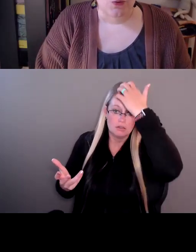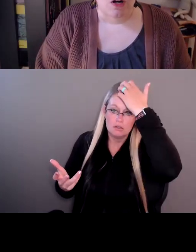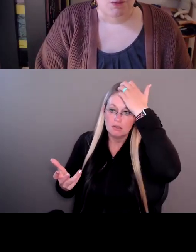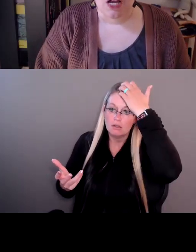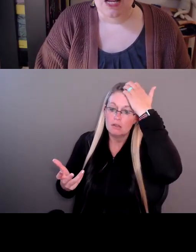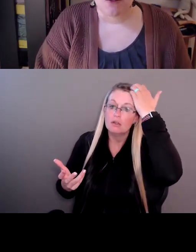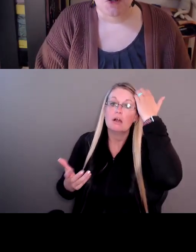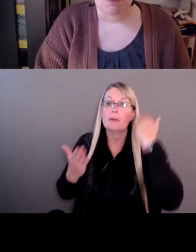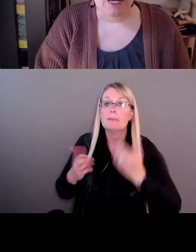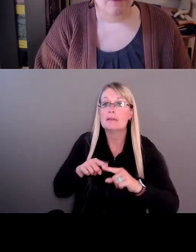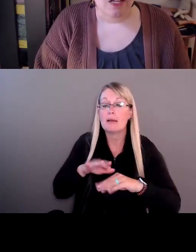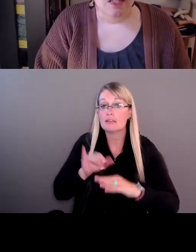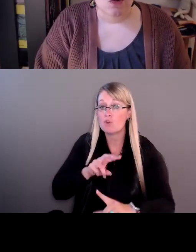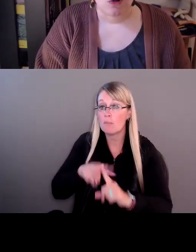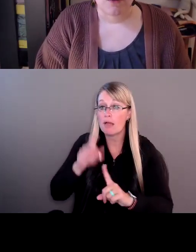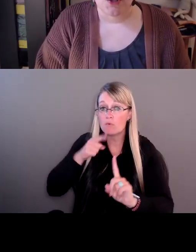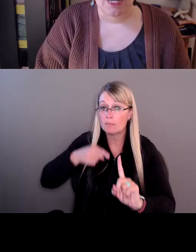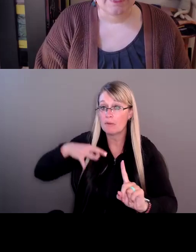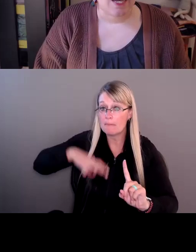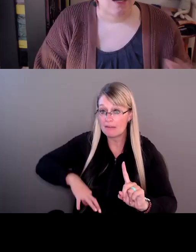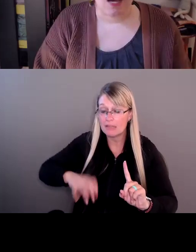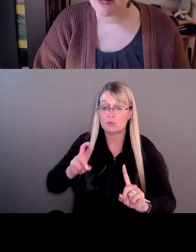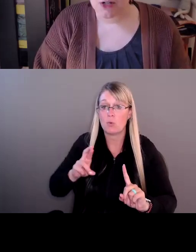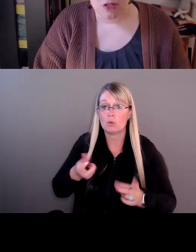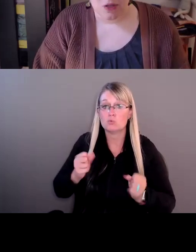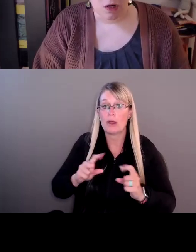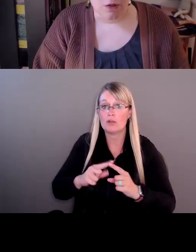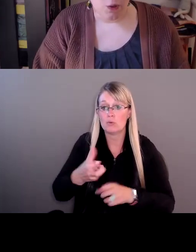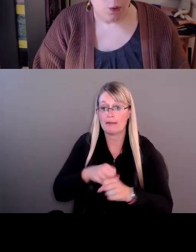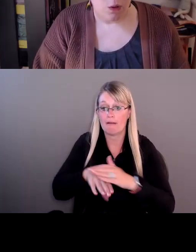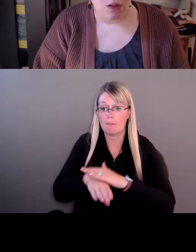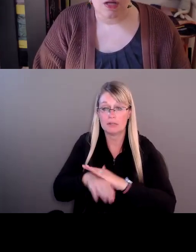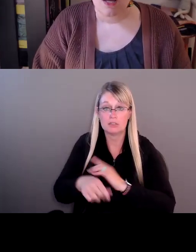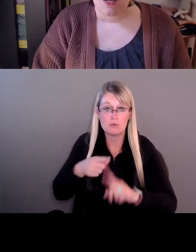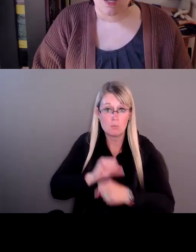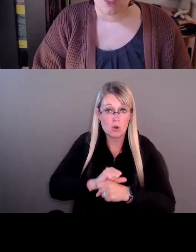are applying for certain benefits or if you are trying to get accommodations at work or school,